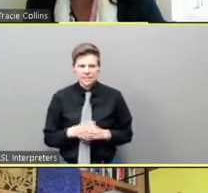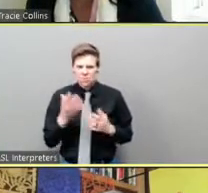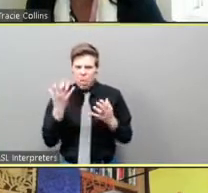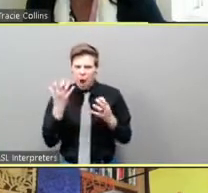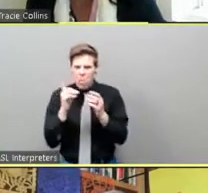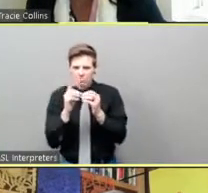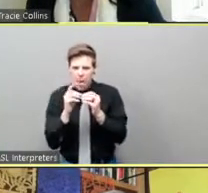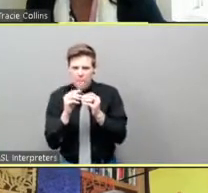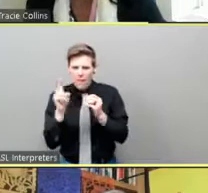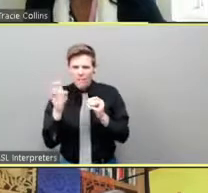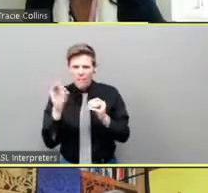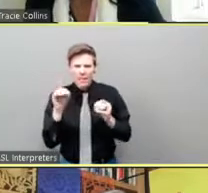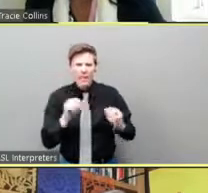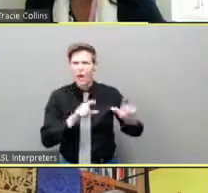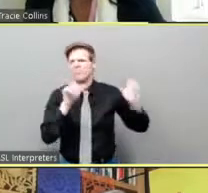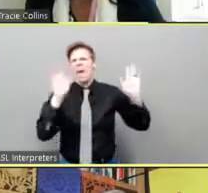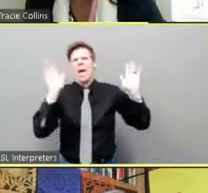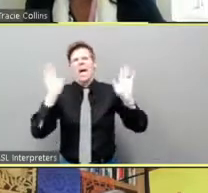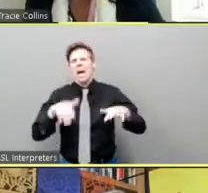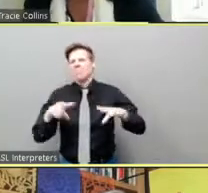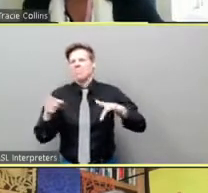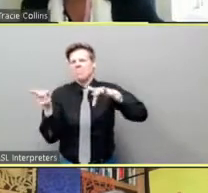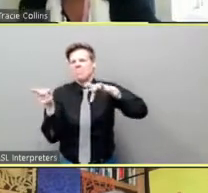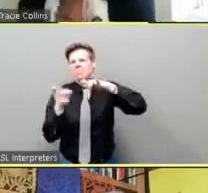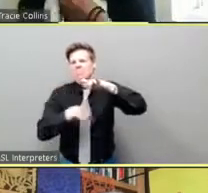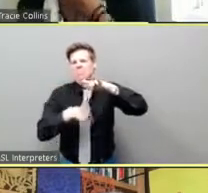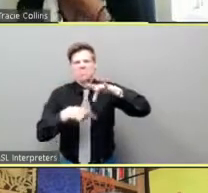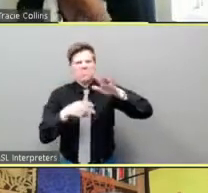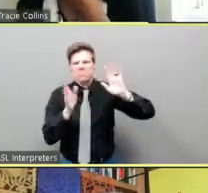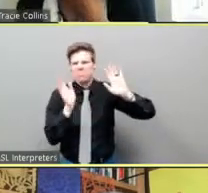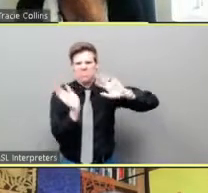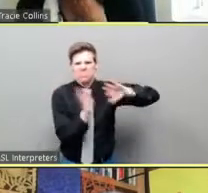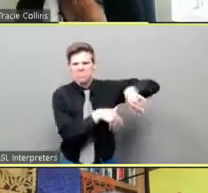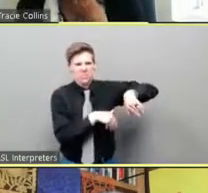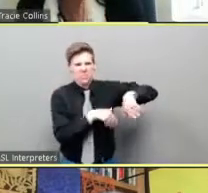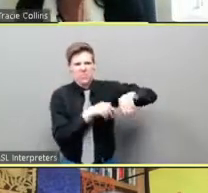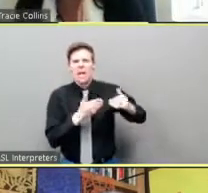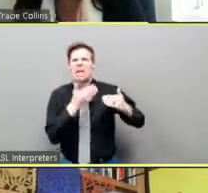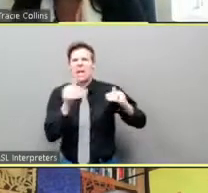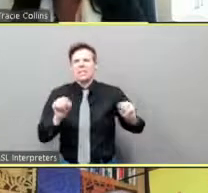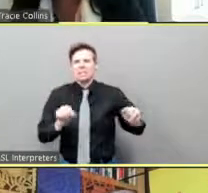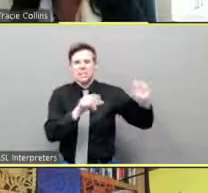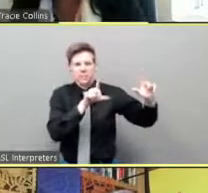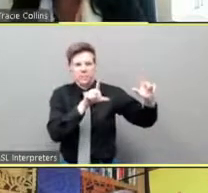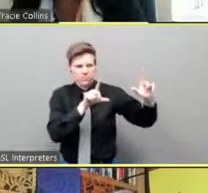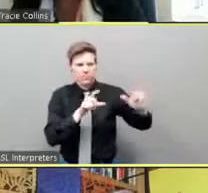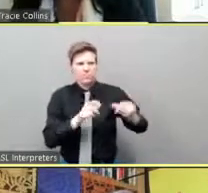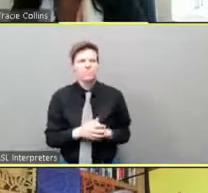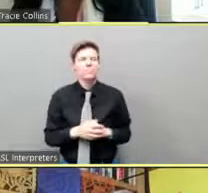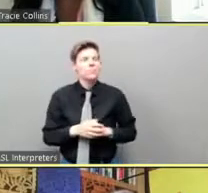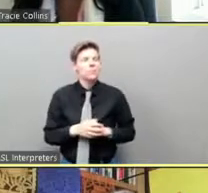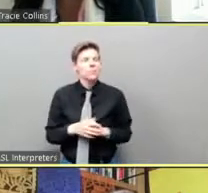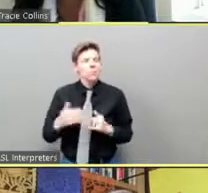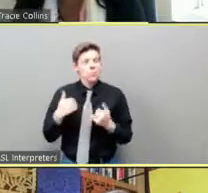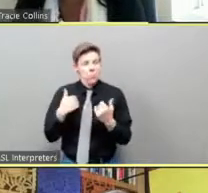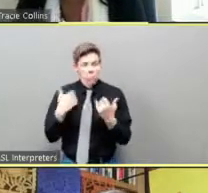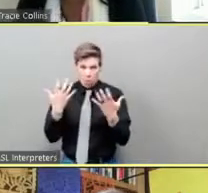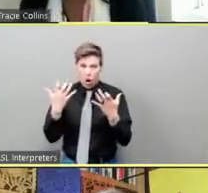Okay so I want to highlight, we're on our way in new Mexico and I'm gonna turn it over to doctors Grace, thank you so much.